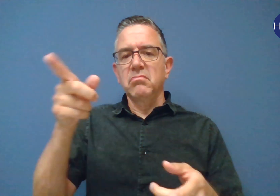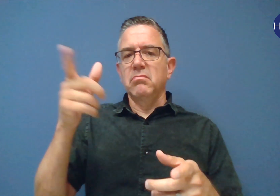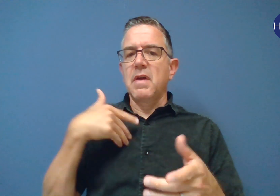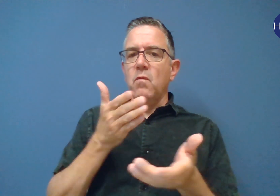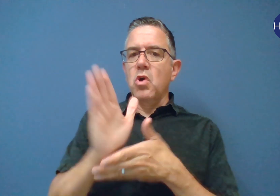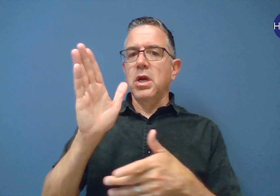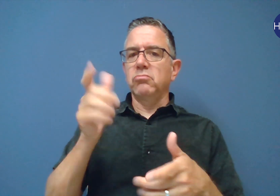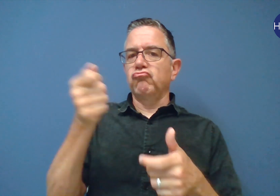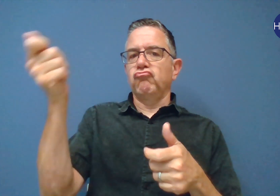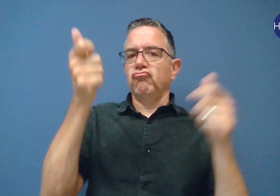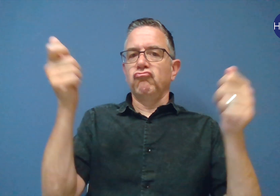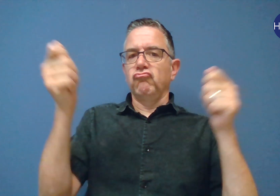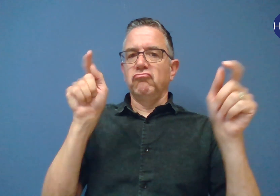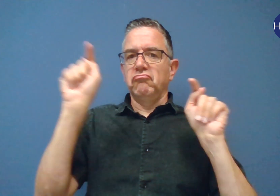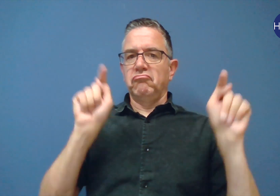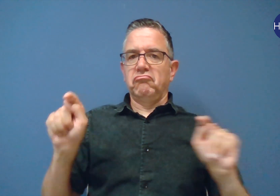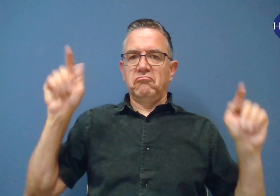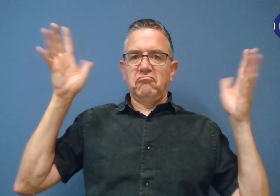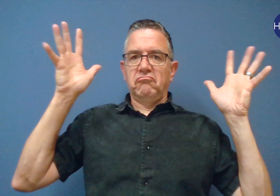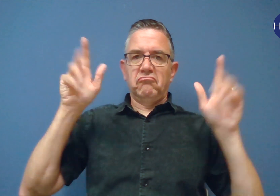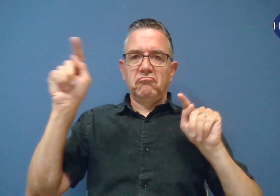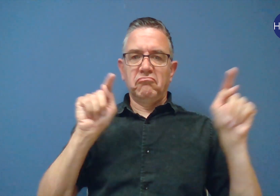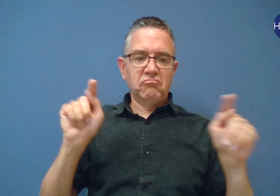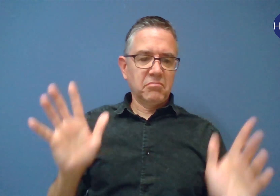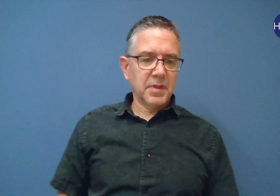They do have rights to turn off captions on some tvs, not all.